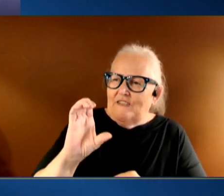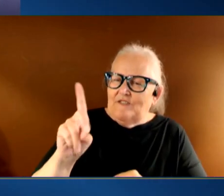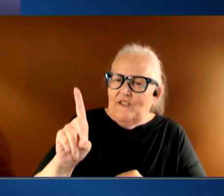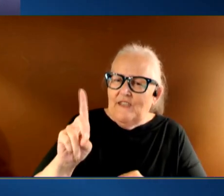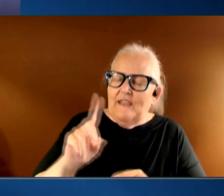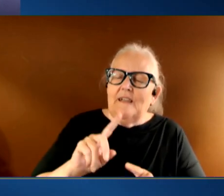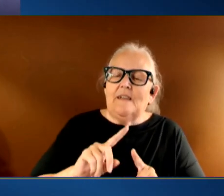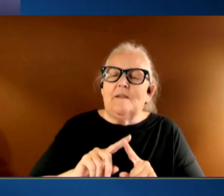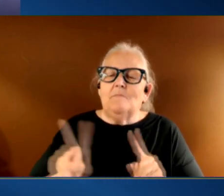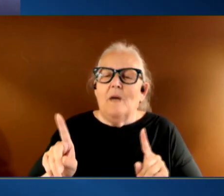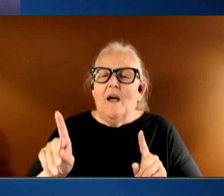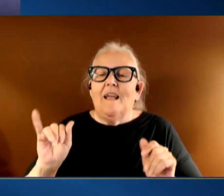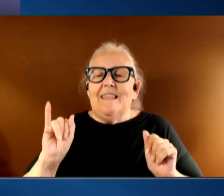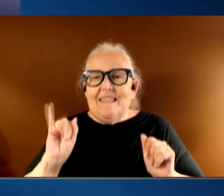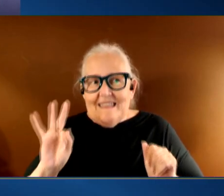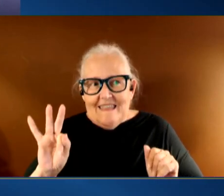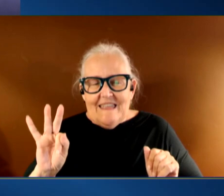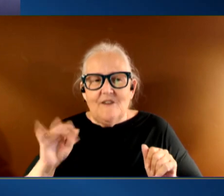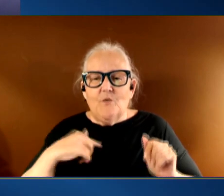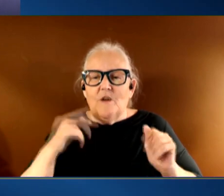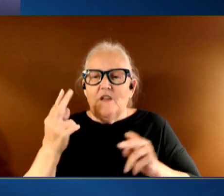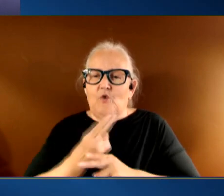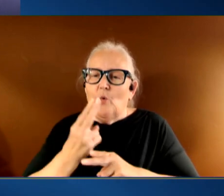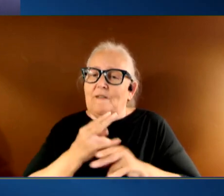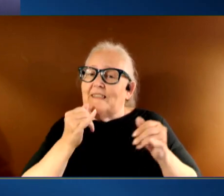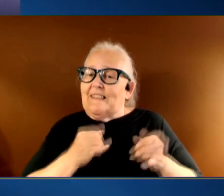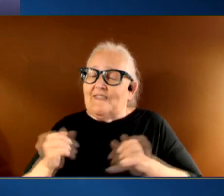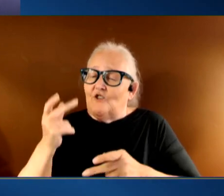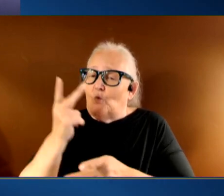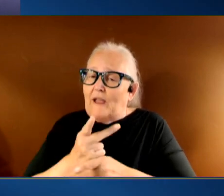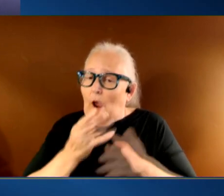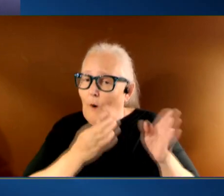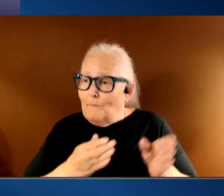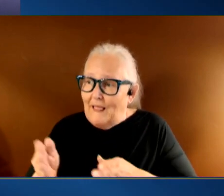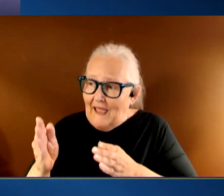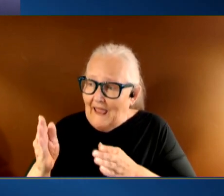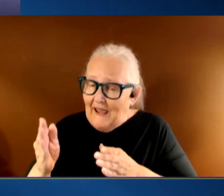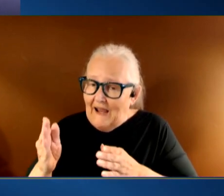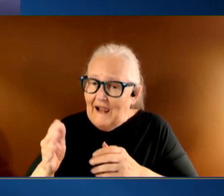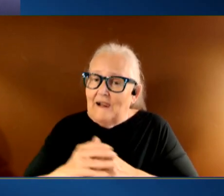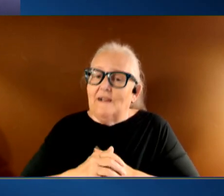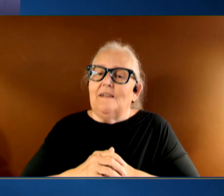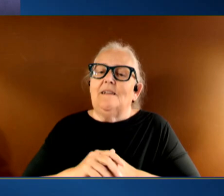if we use individualized care plans, we can actually make disposition decisions sooner.